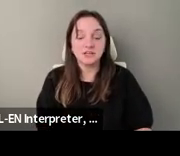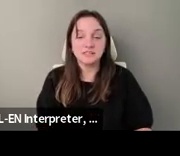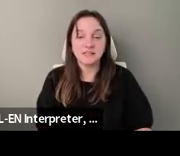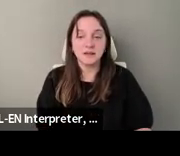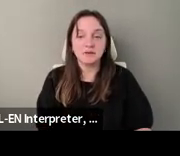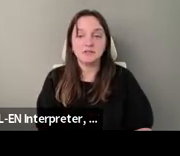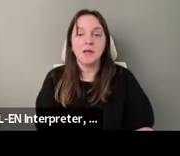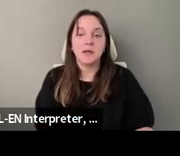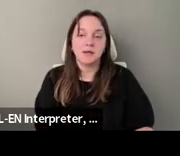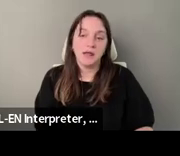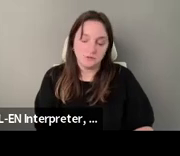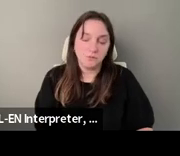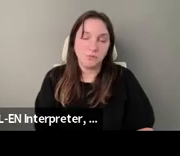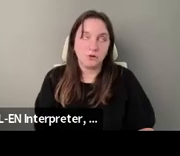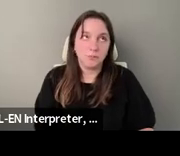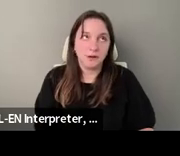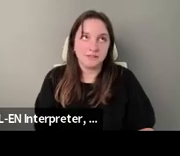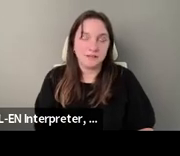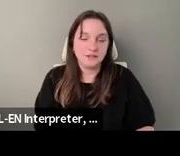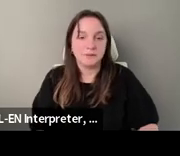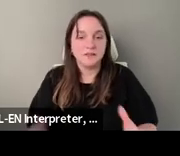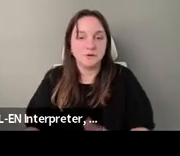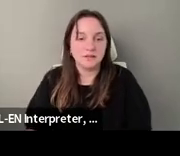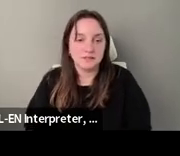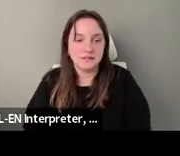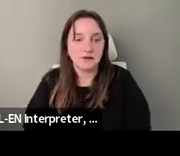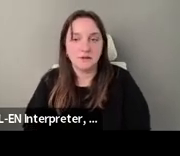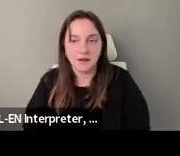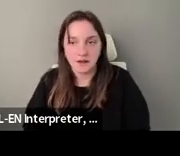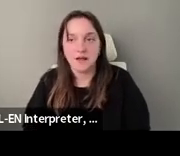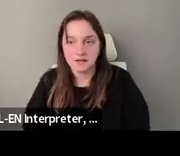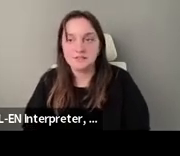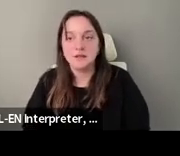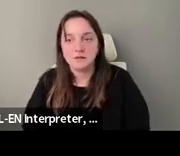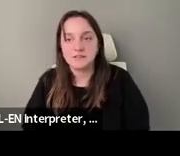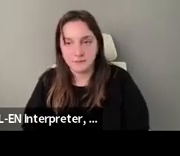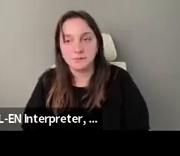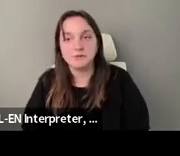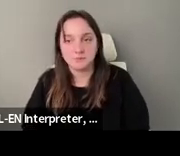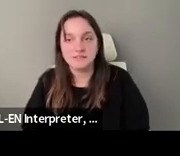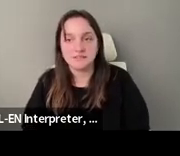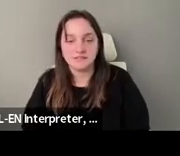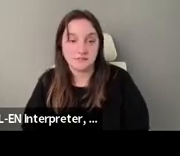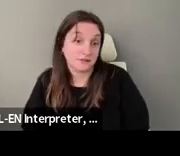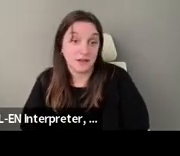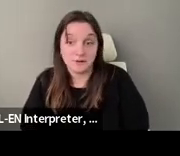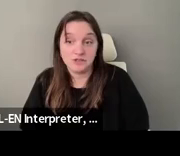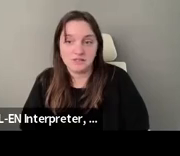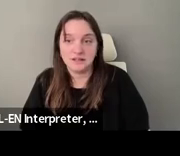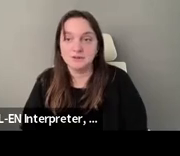such. But they don't necessarily recognize deaf people's rights to language and sign language. That's all I have for